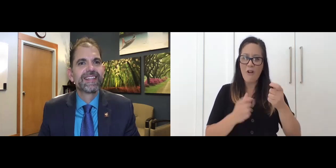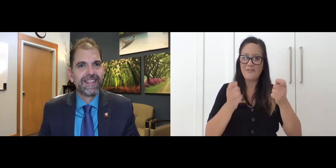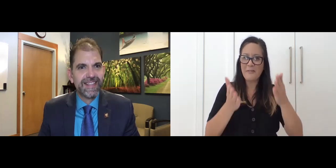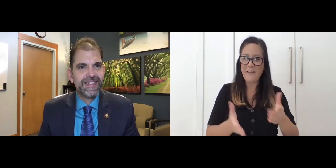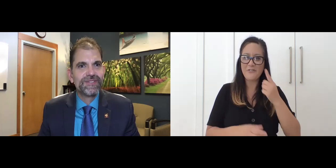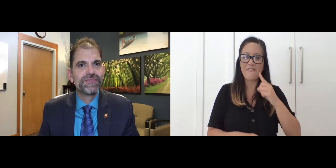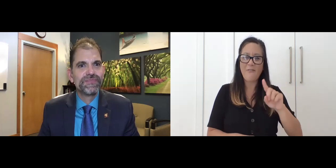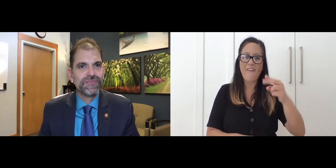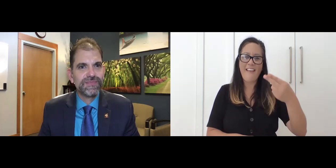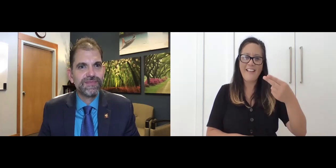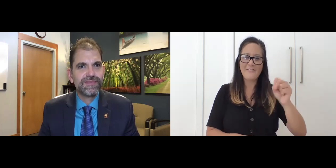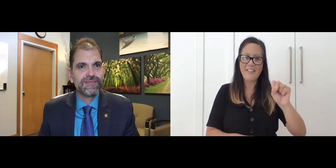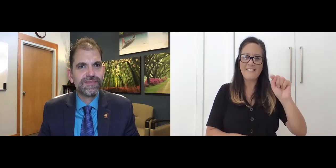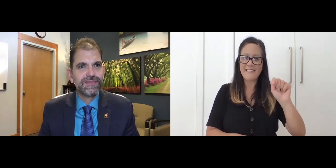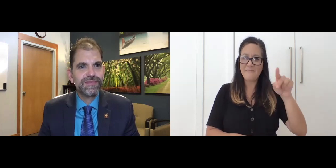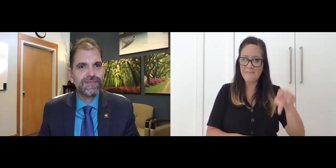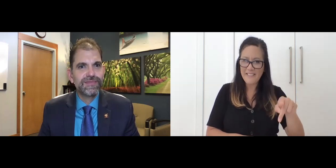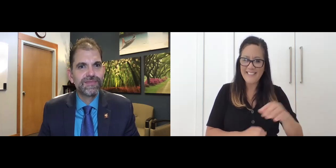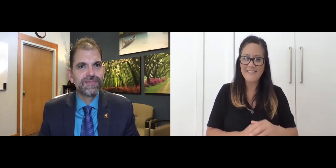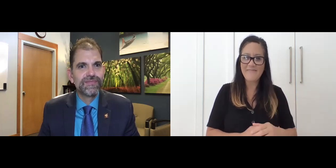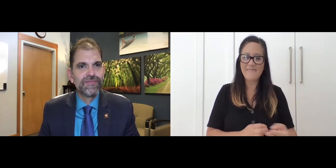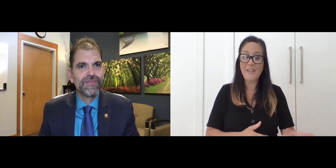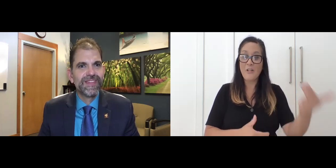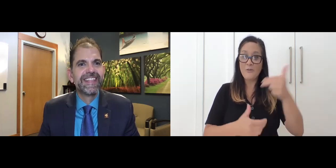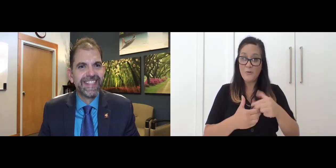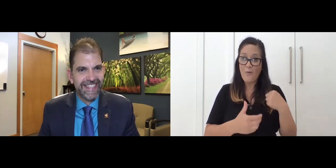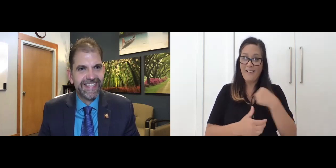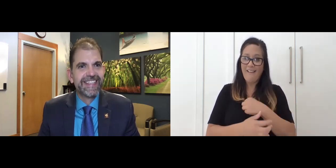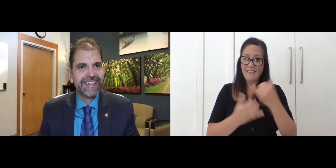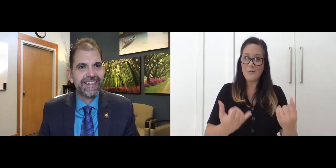and I'm the Project Manager for HSTP.